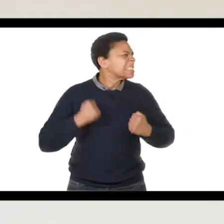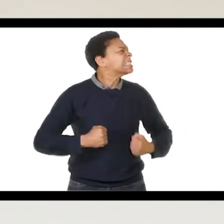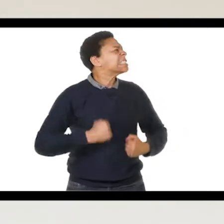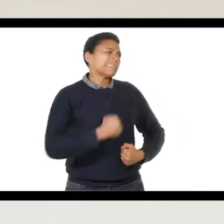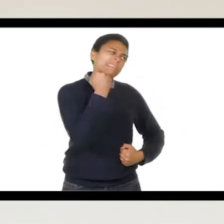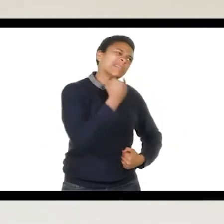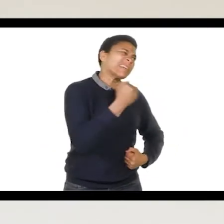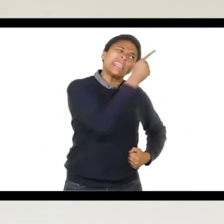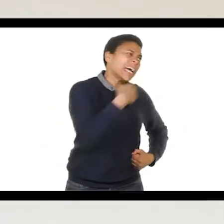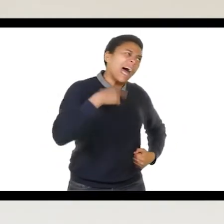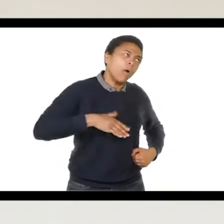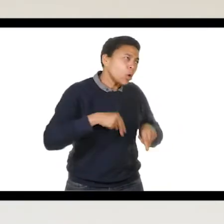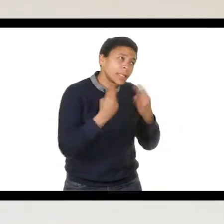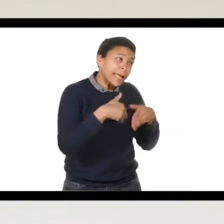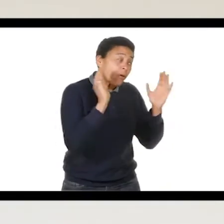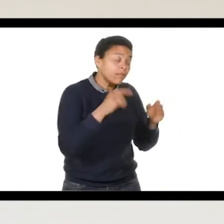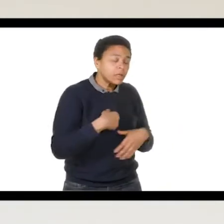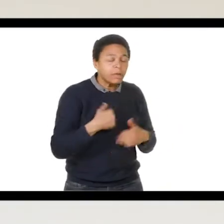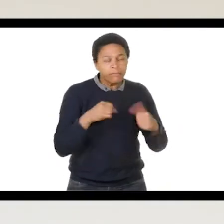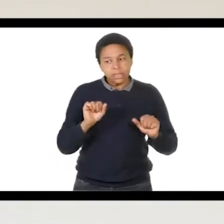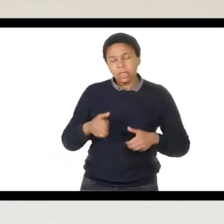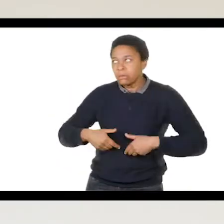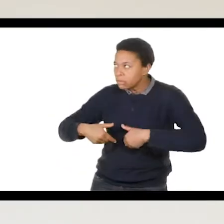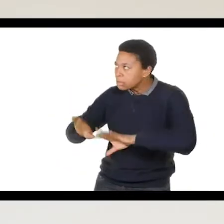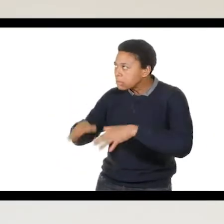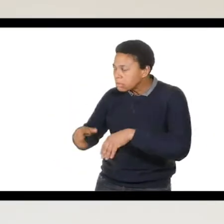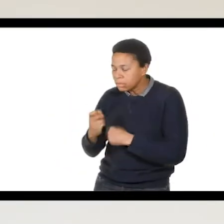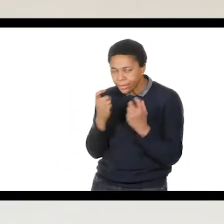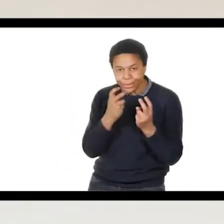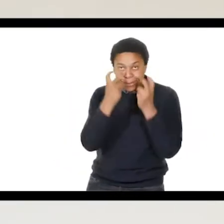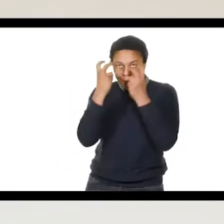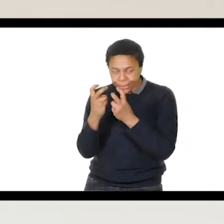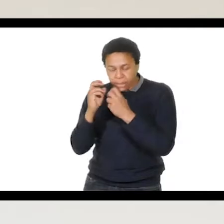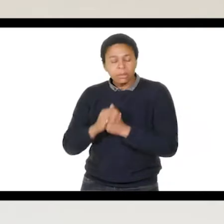And I created and stamped and shook and swore at them until I got the day off.